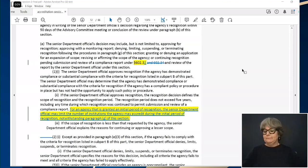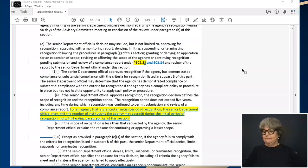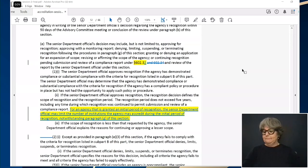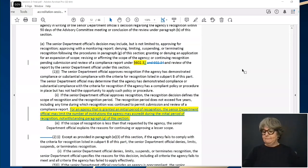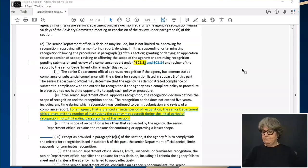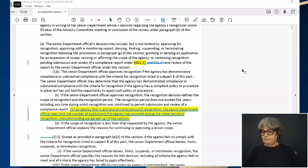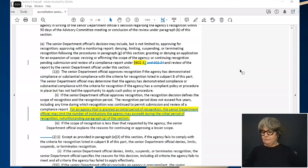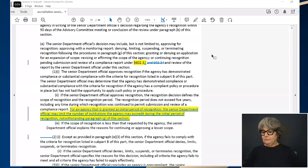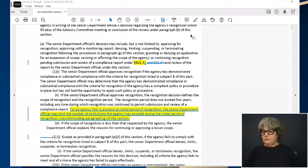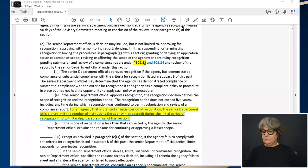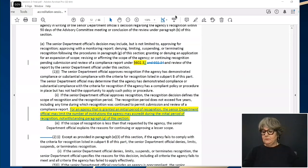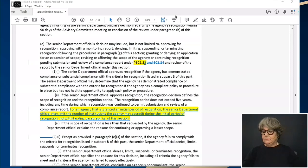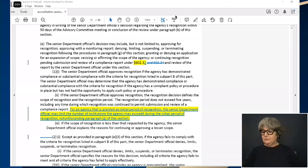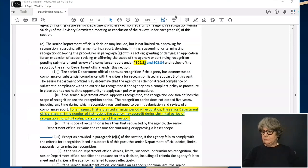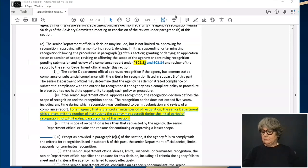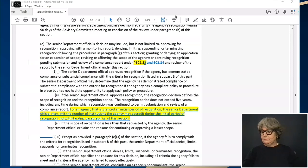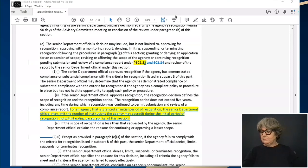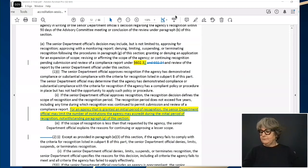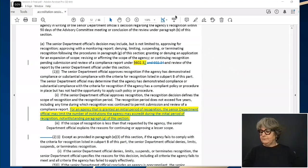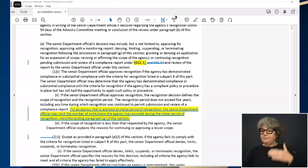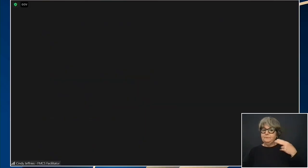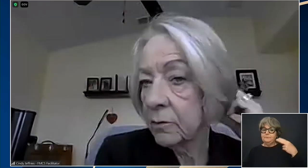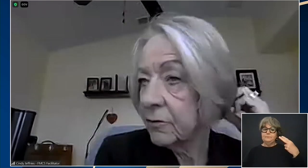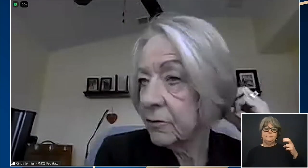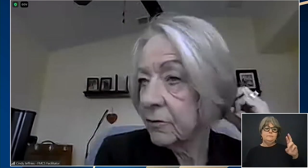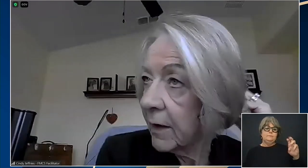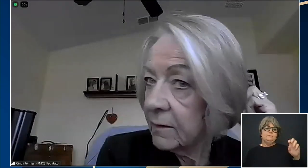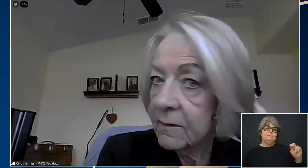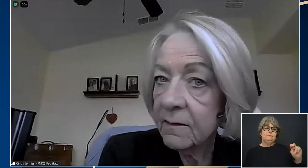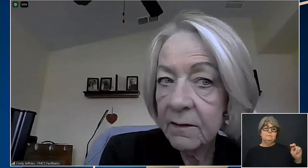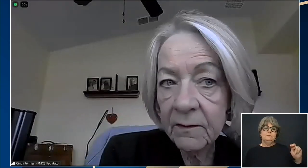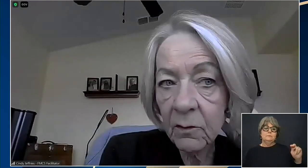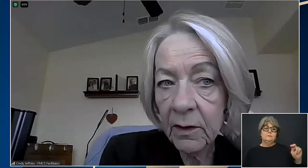Thanks, Herman. Alright. Seeing no additional hands, let's go ahead